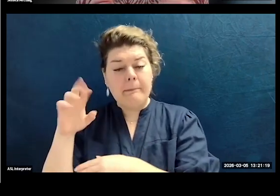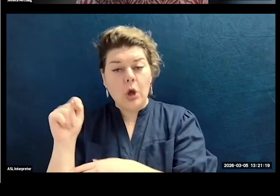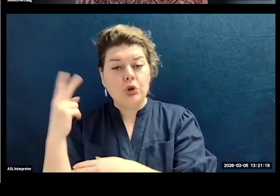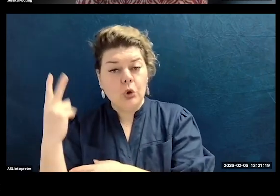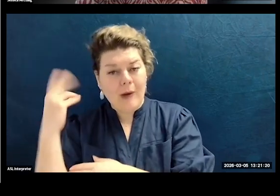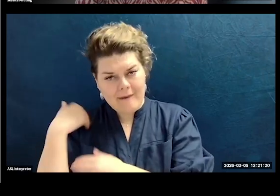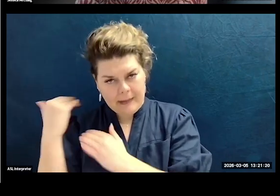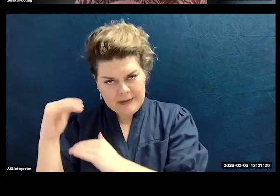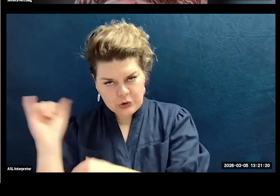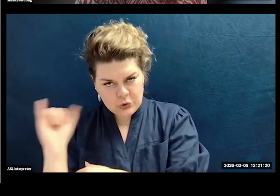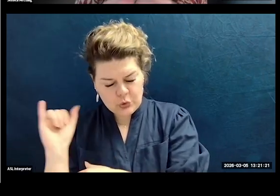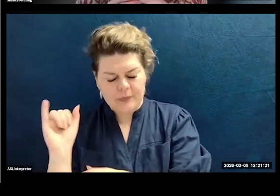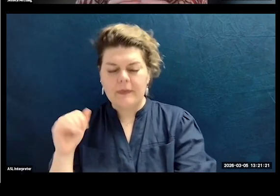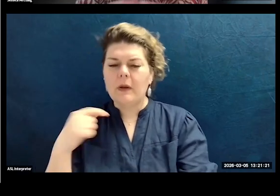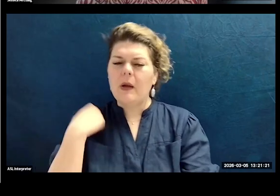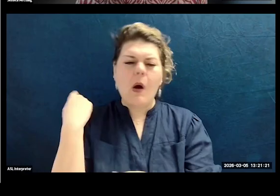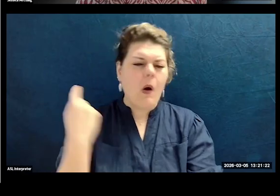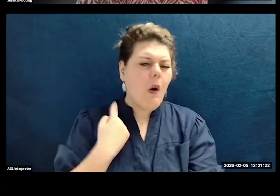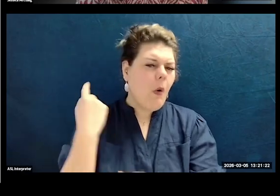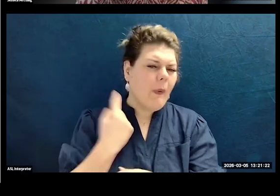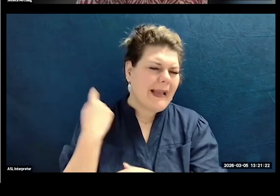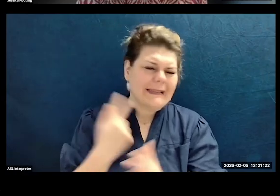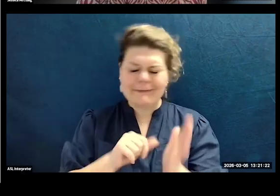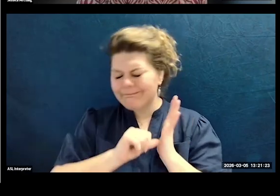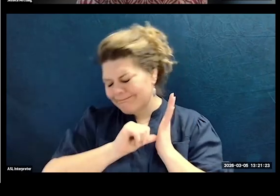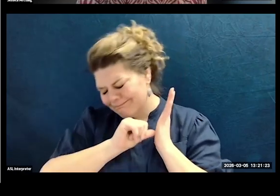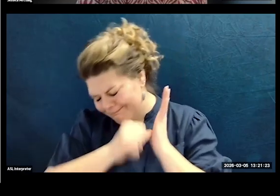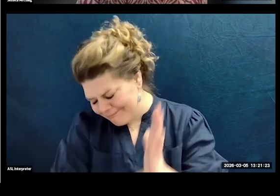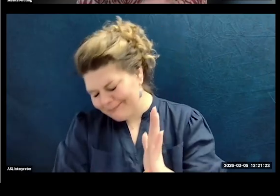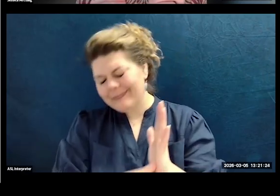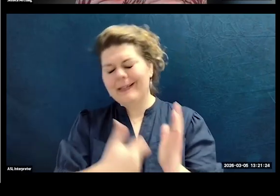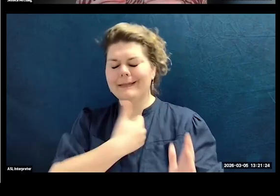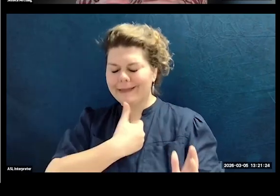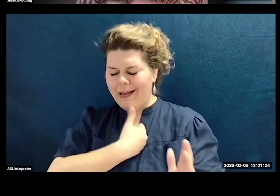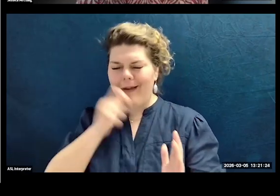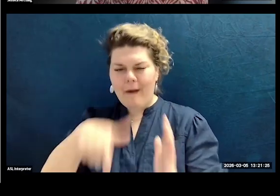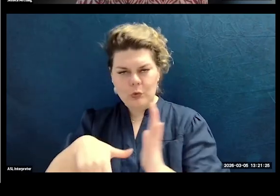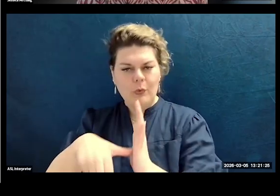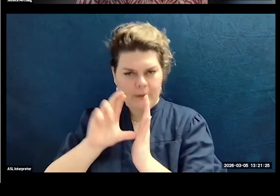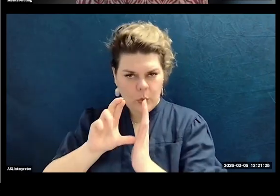It always, always, always requires manual effort to make PDFs accessible. So, it is important